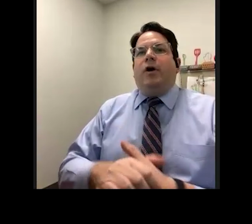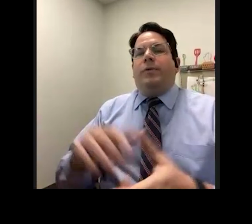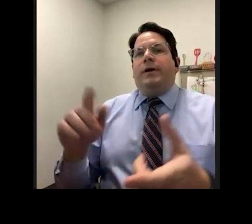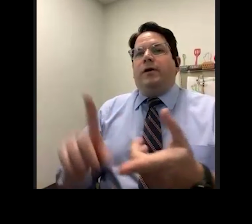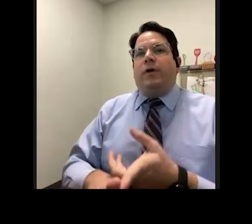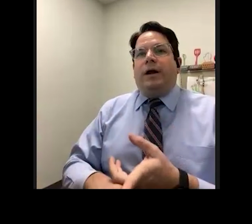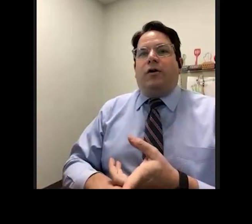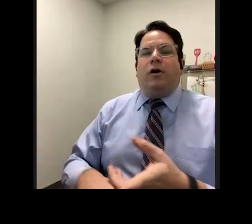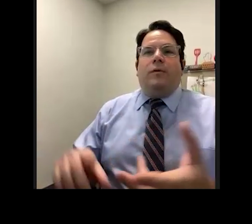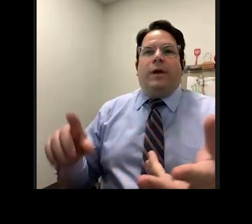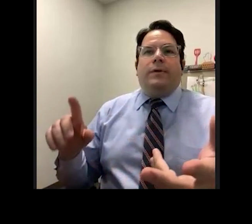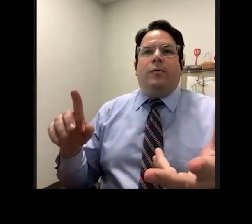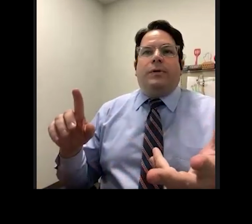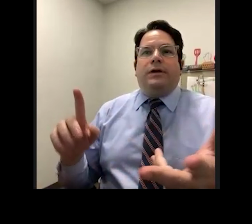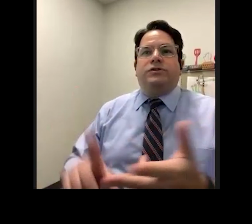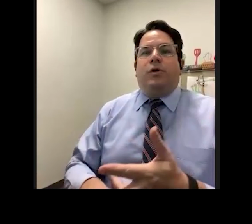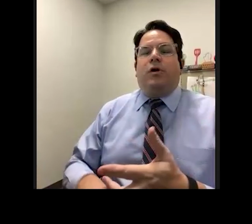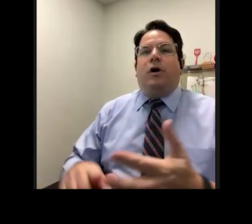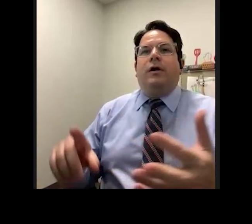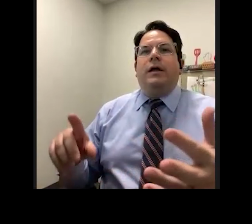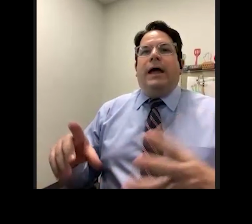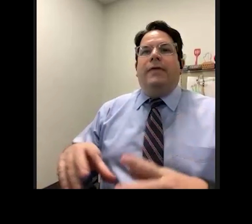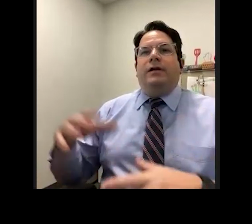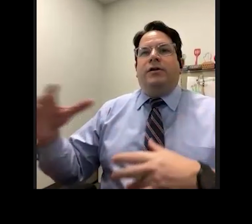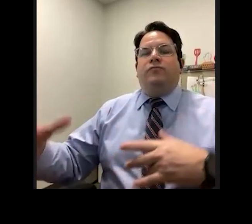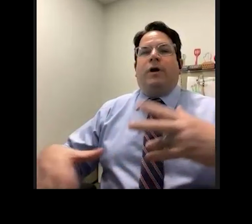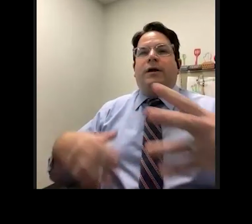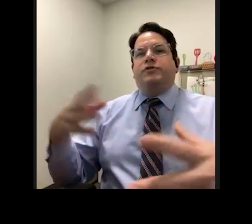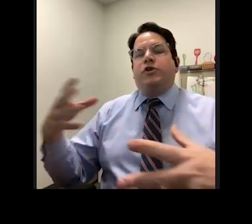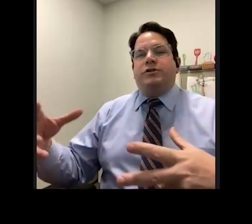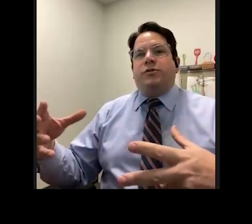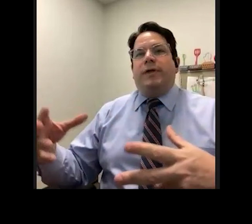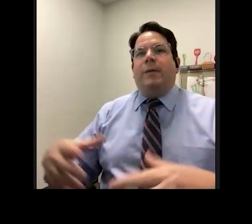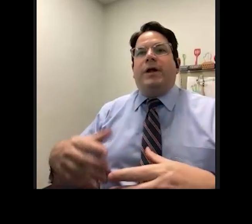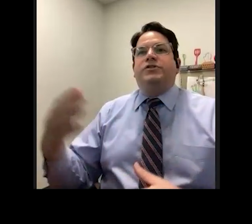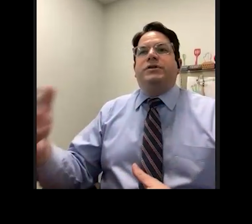maybe opening a credit card, maybe opening a store card, and then running up charges on that.